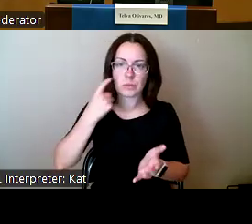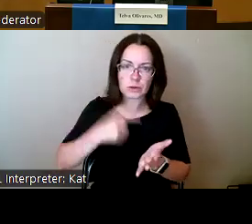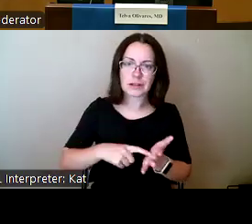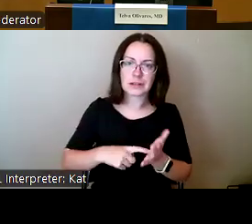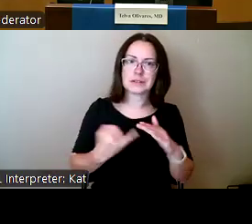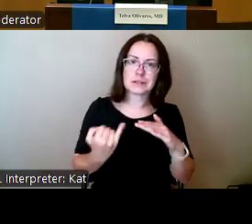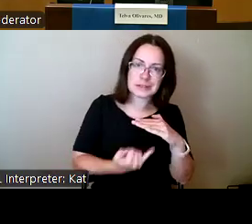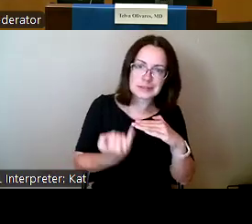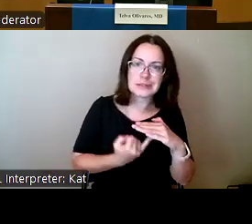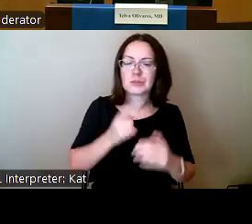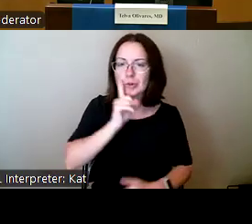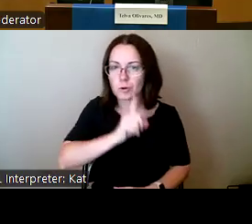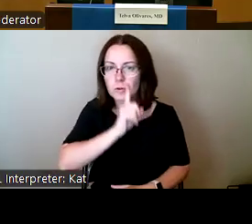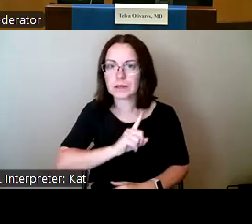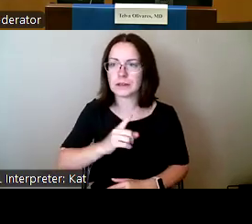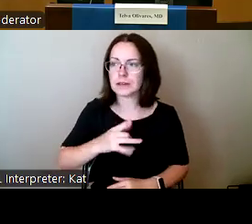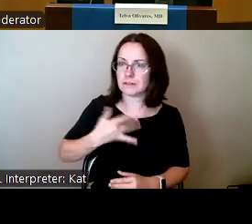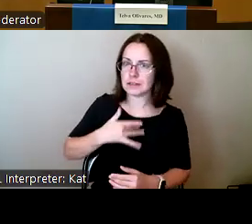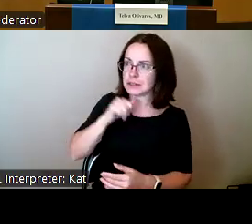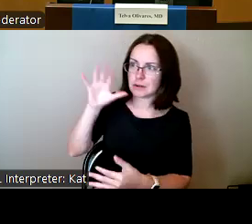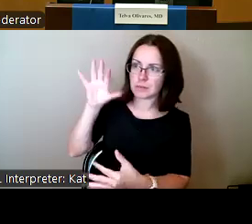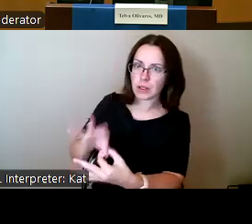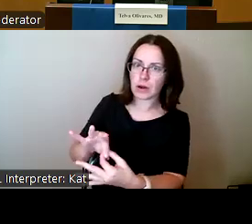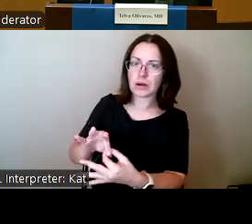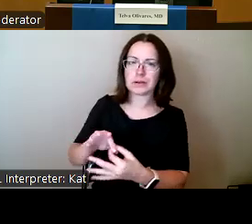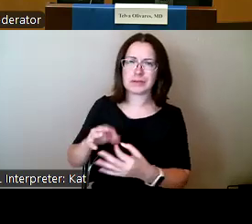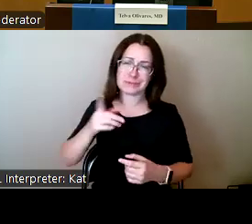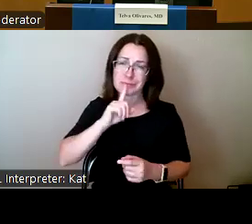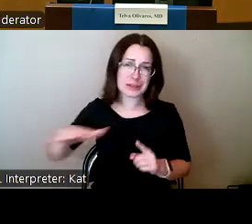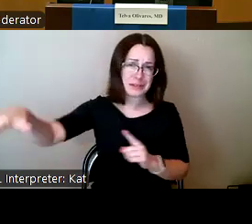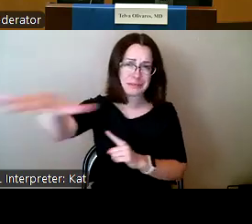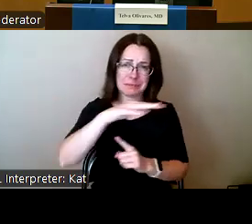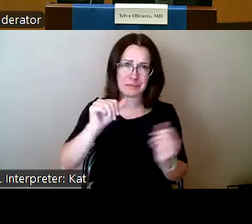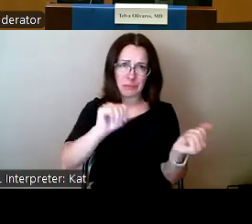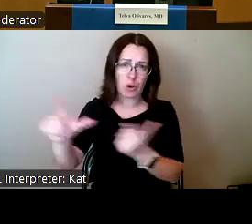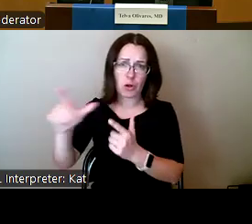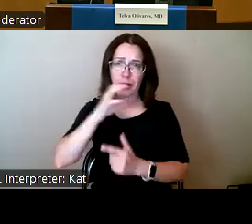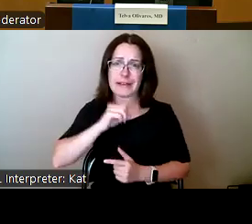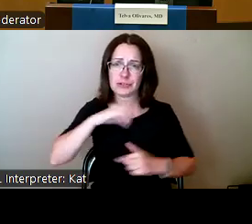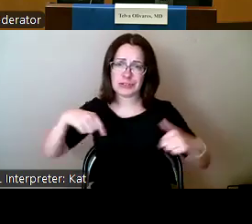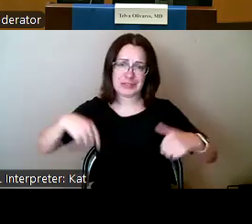lack of belonging in the population at all ages uh here and indeed around the world. and the work